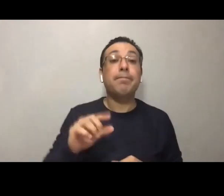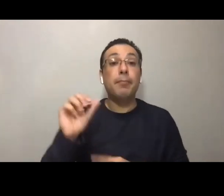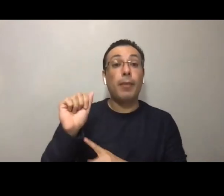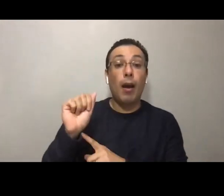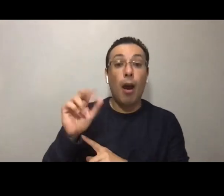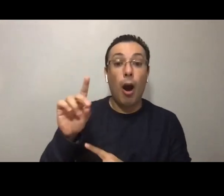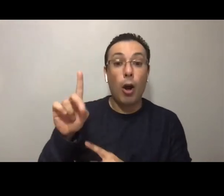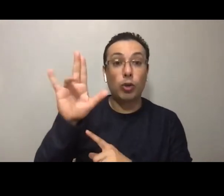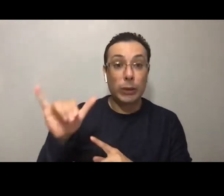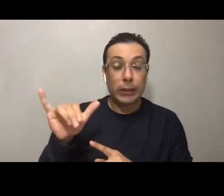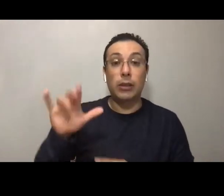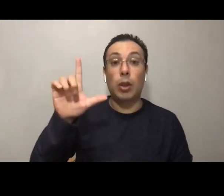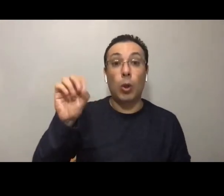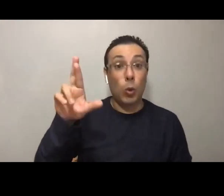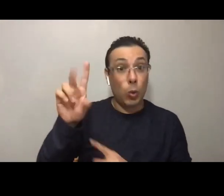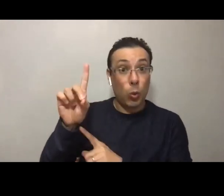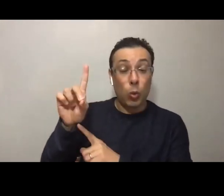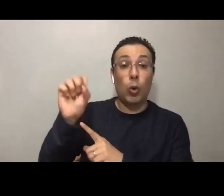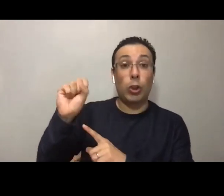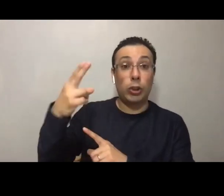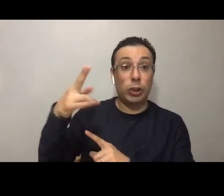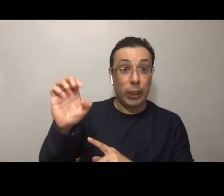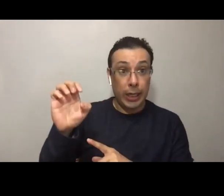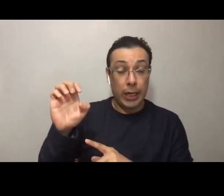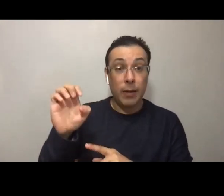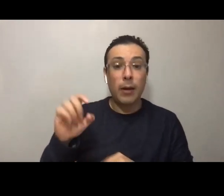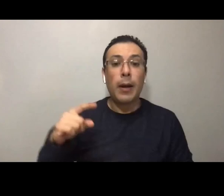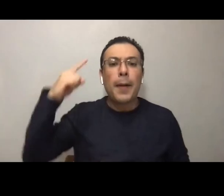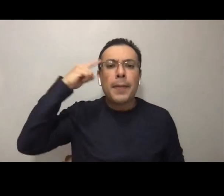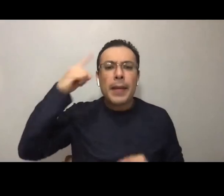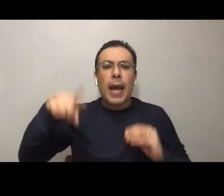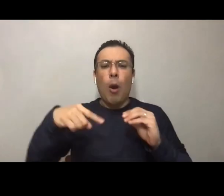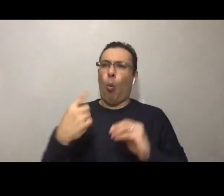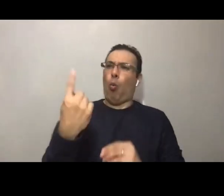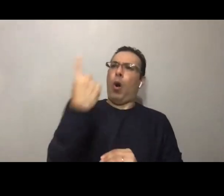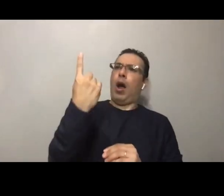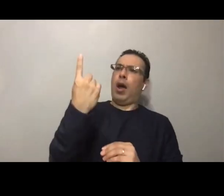struggle because we do not live single-issue lives. So, the first action item, put simply, is that